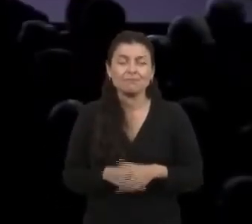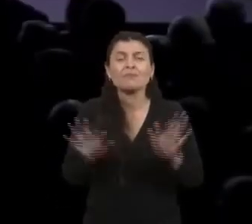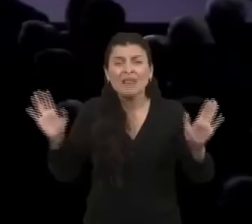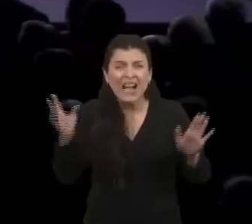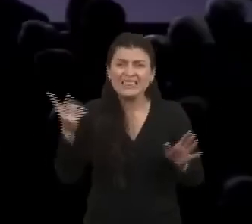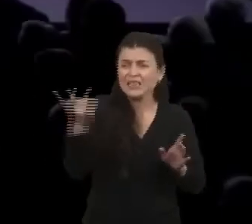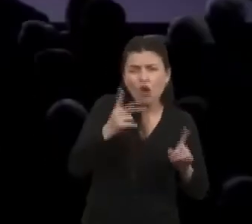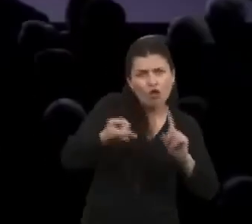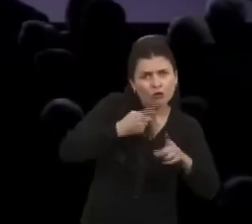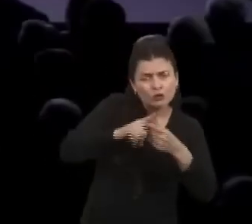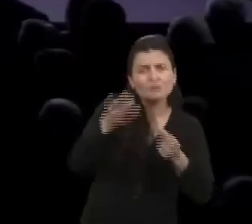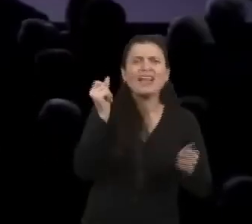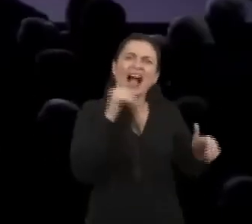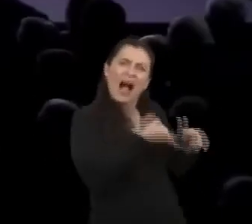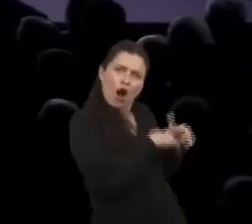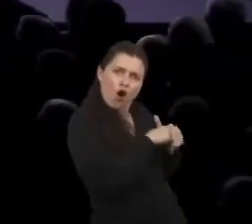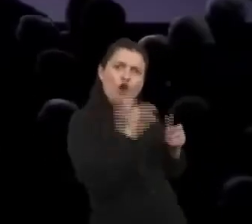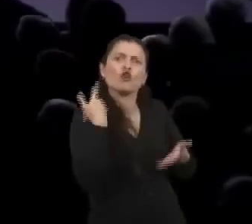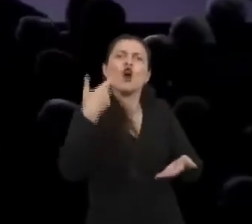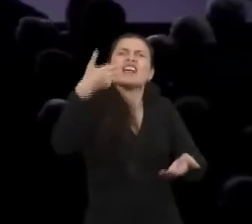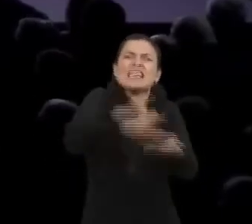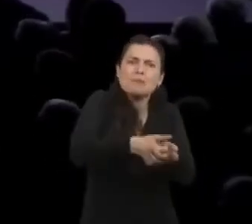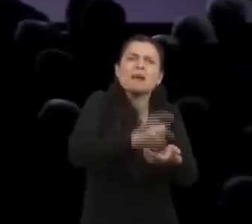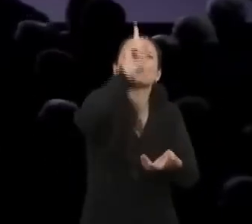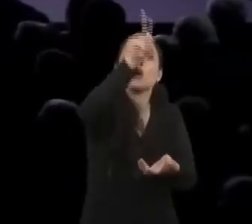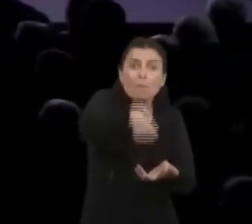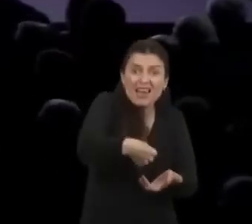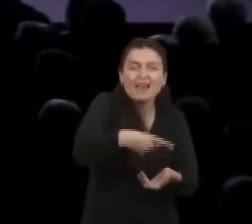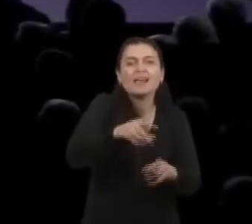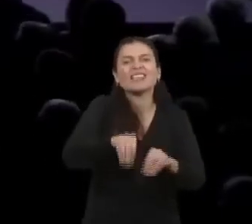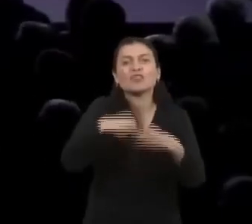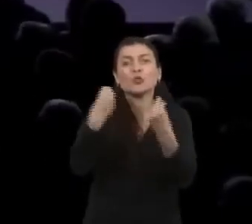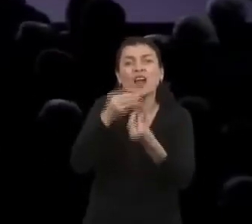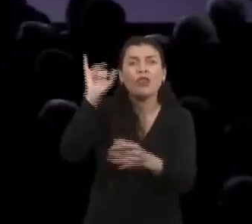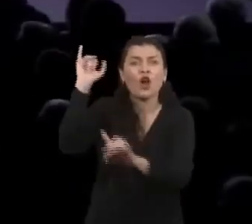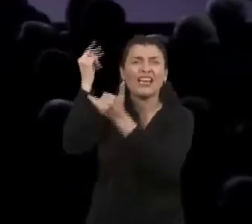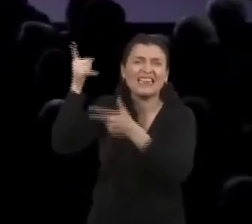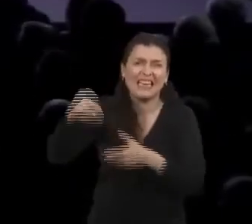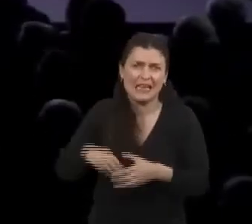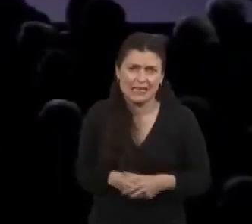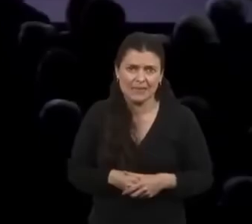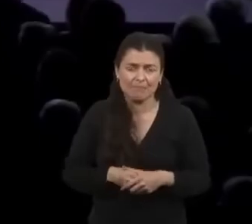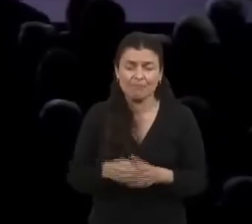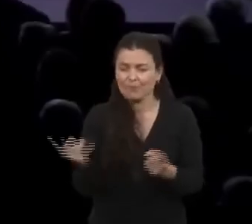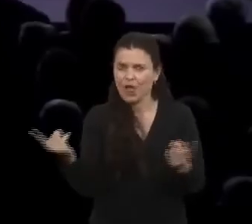is what determines the interest rate. And the interest rate